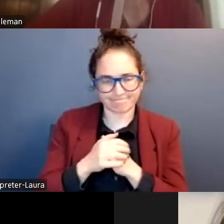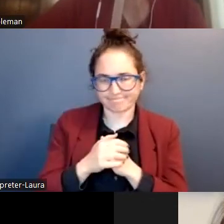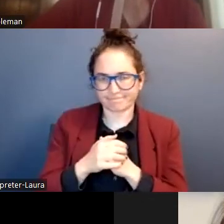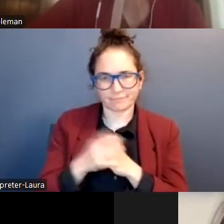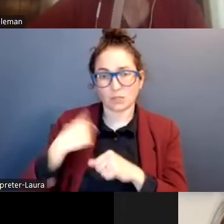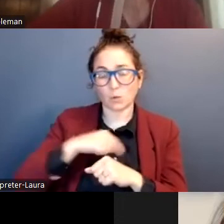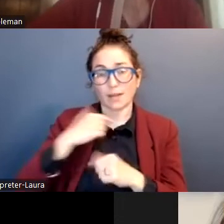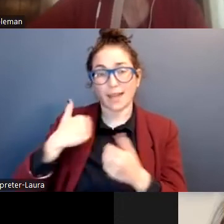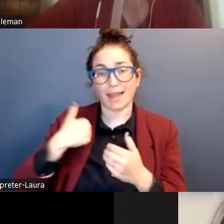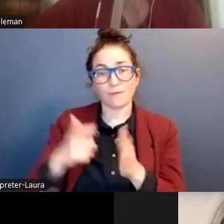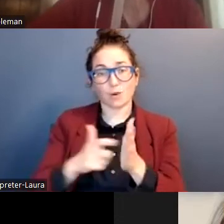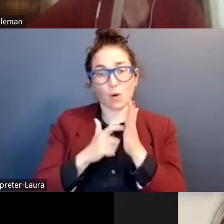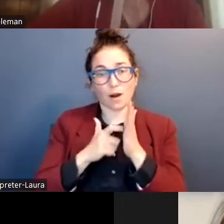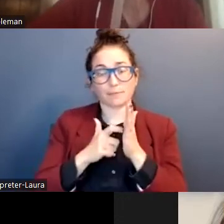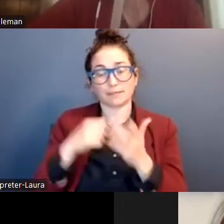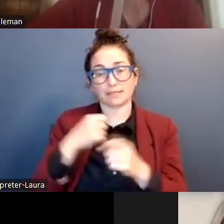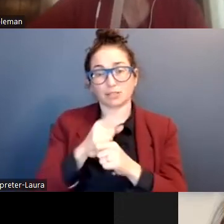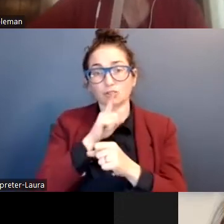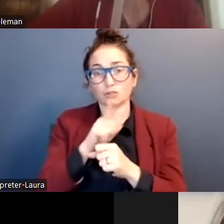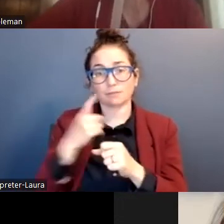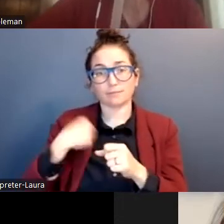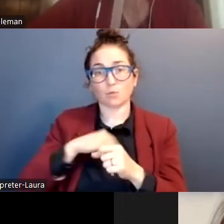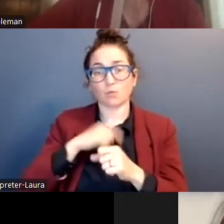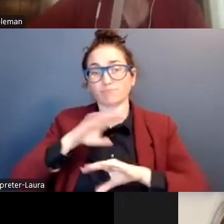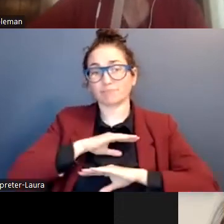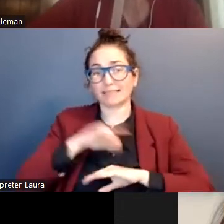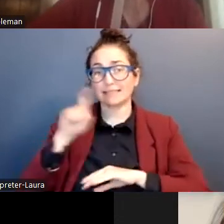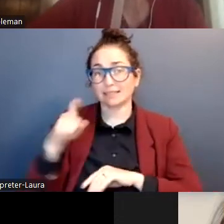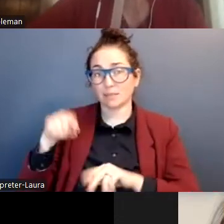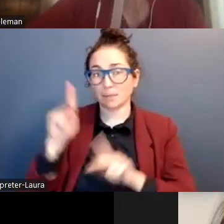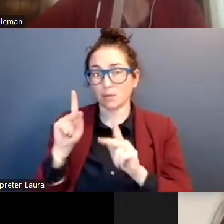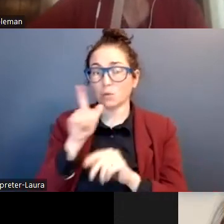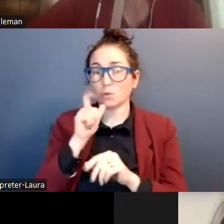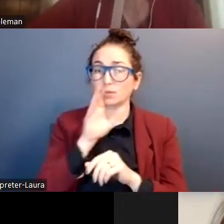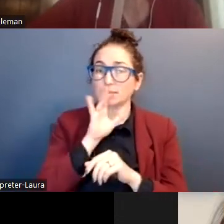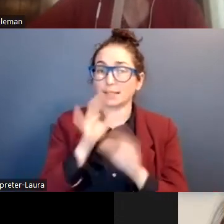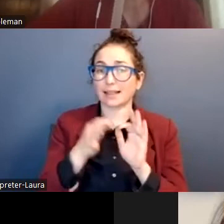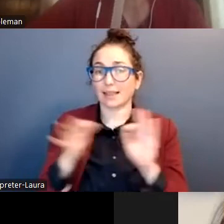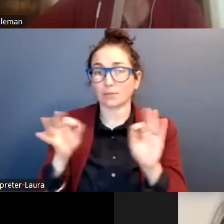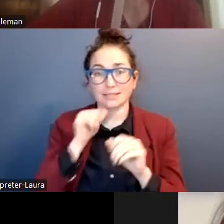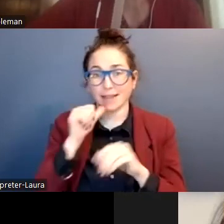requirements to ensure that we meet the needs of persons who speak languages other than English, or have limited English